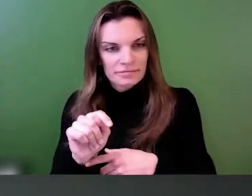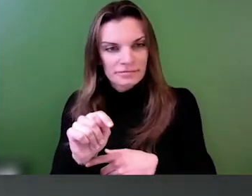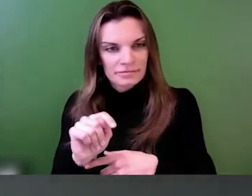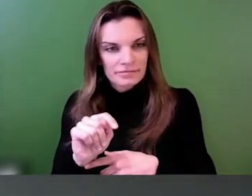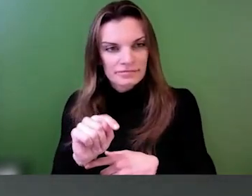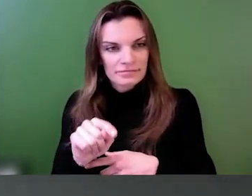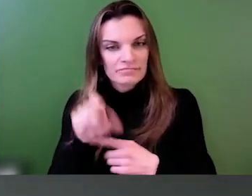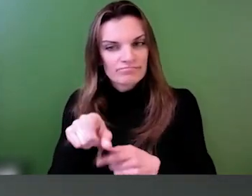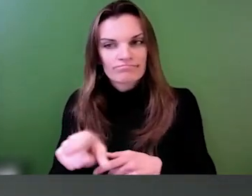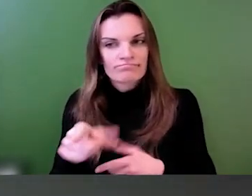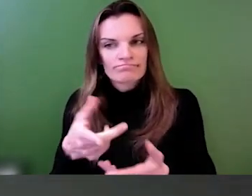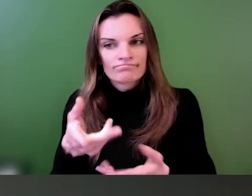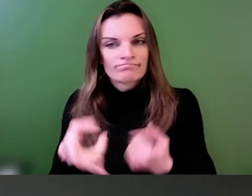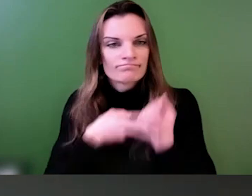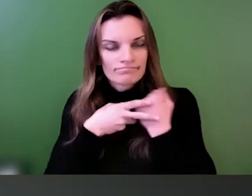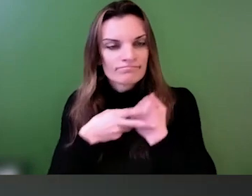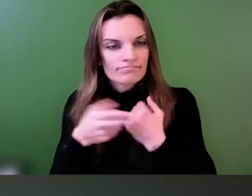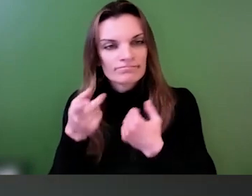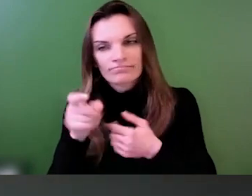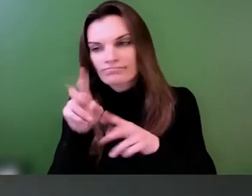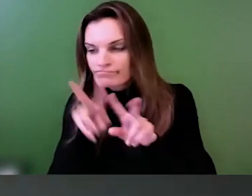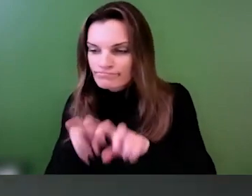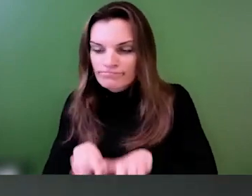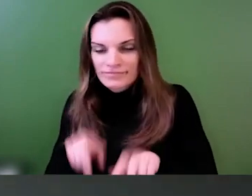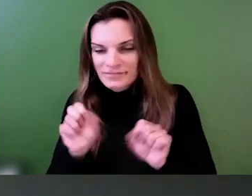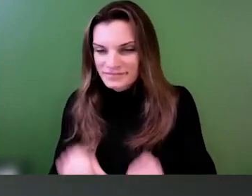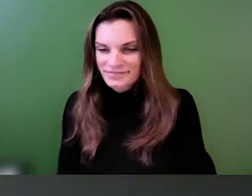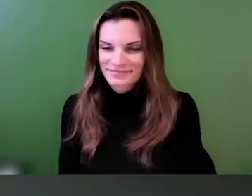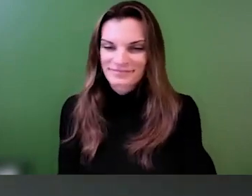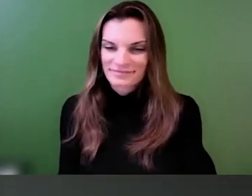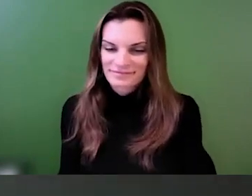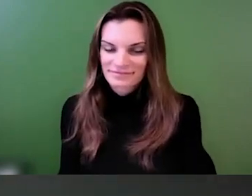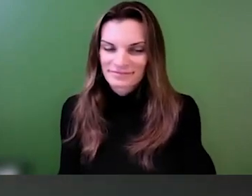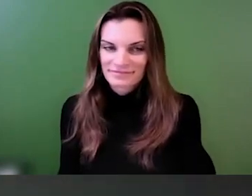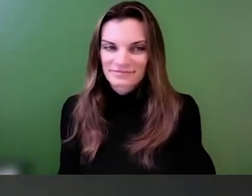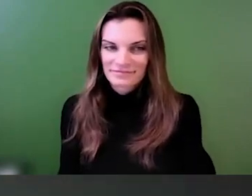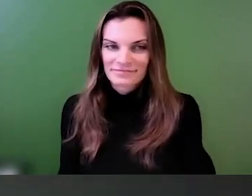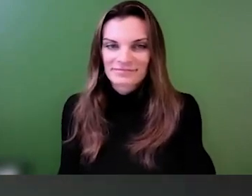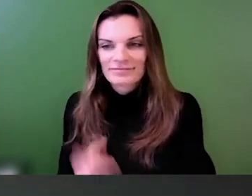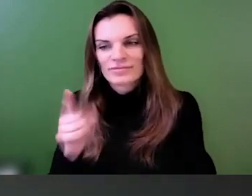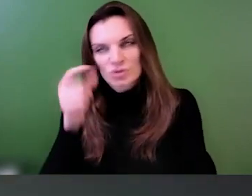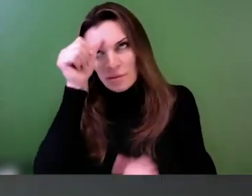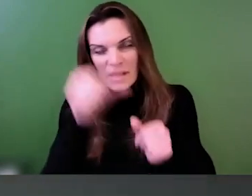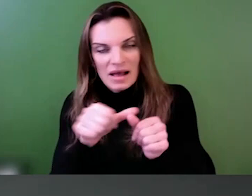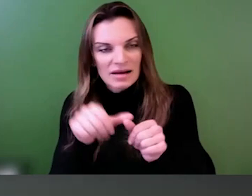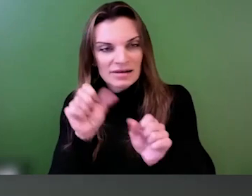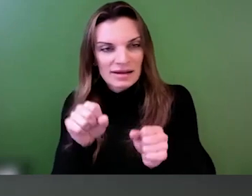sort of sift through any links that were in there. Or just to remind yourself of what was